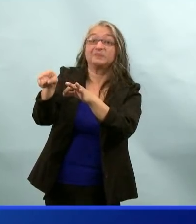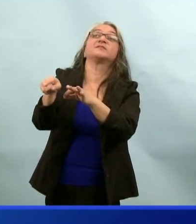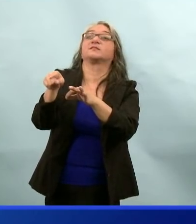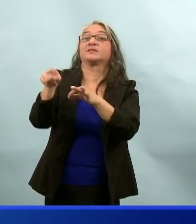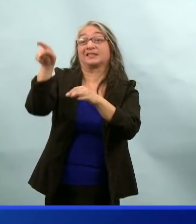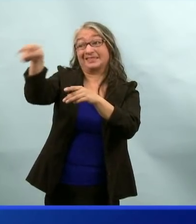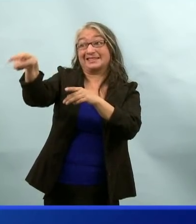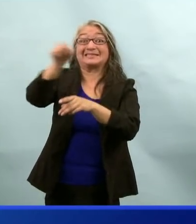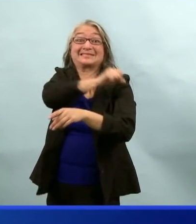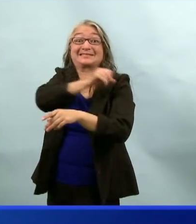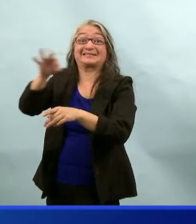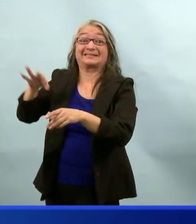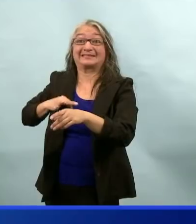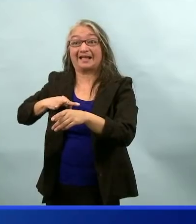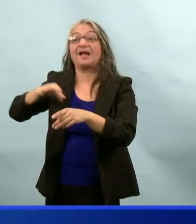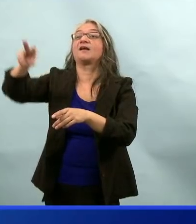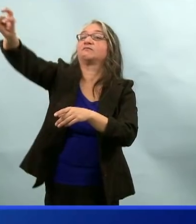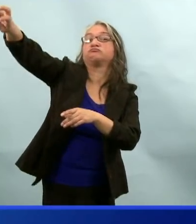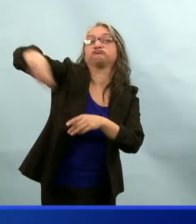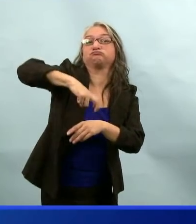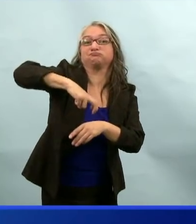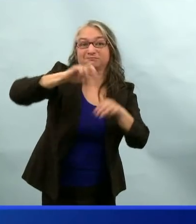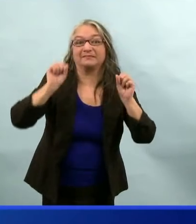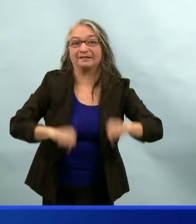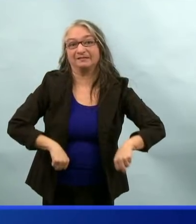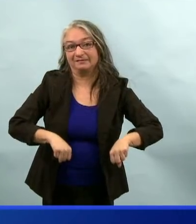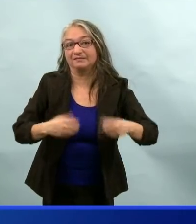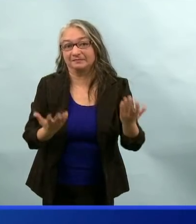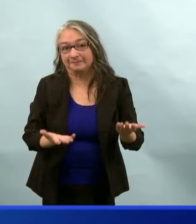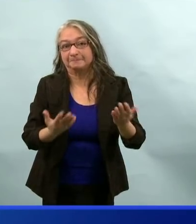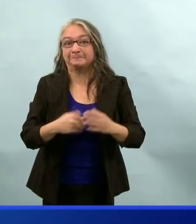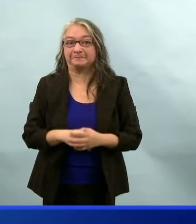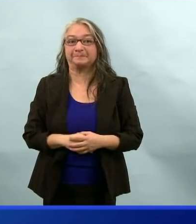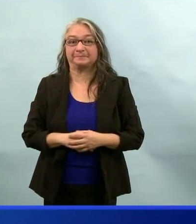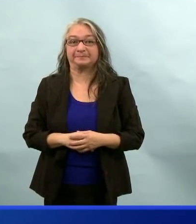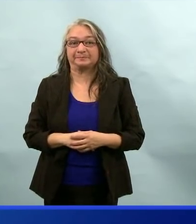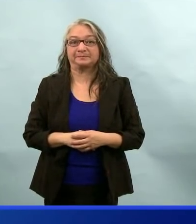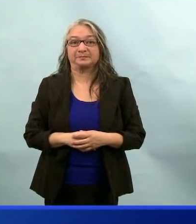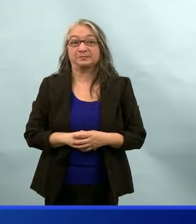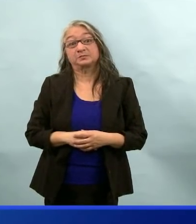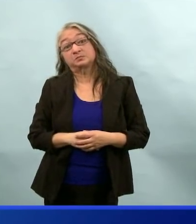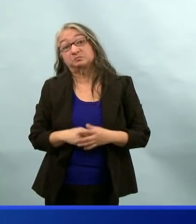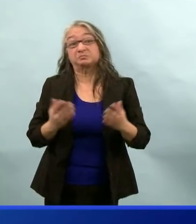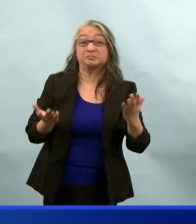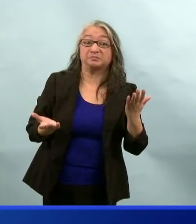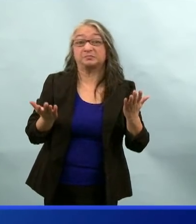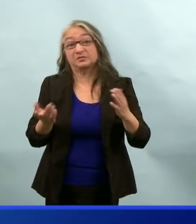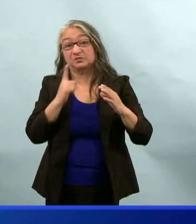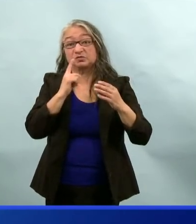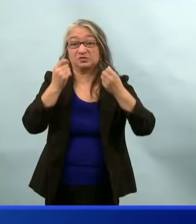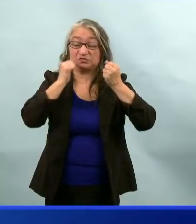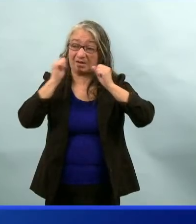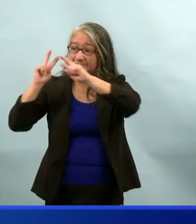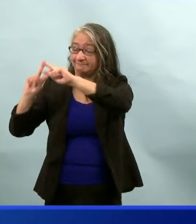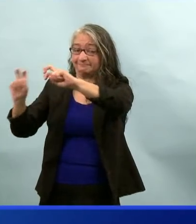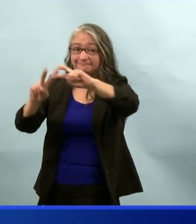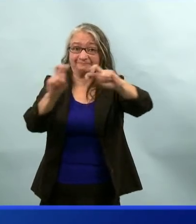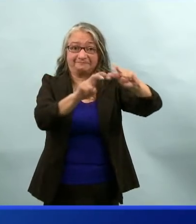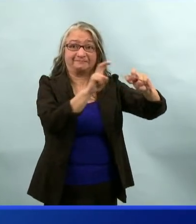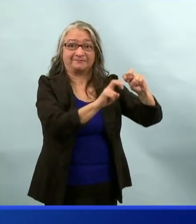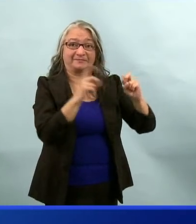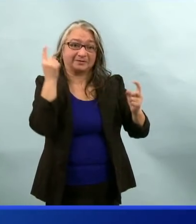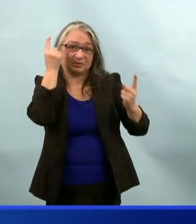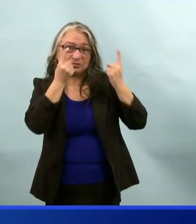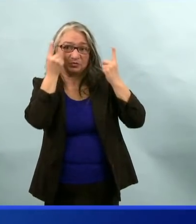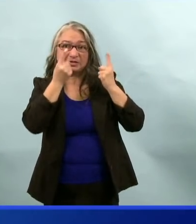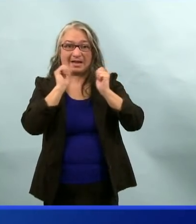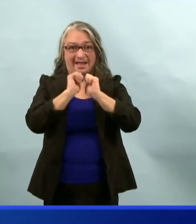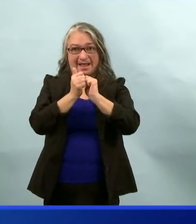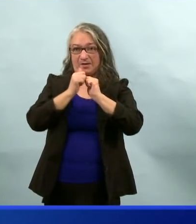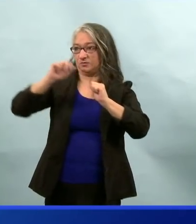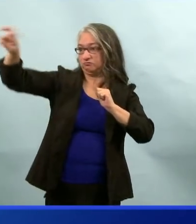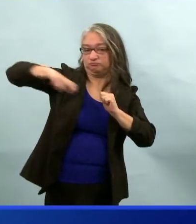the icu and so certainly looking at how we can work together to stretch our teams to